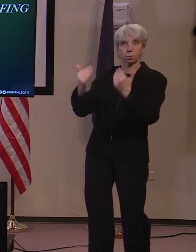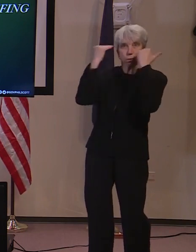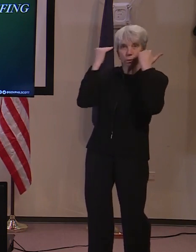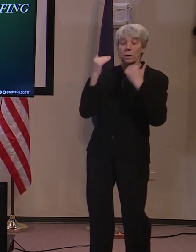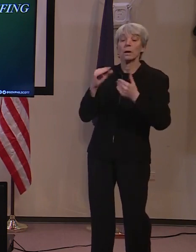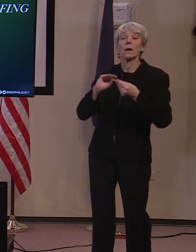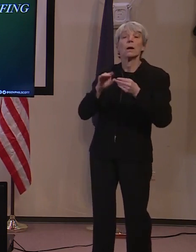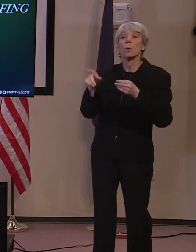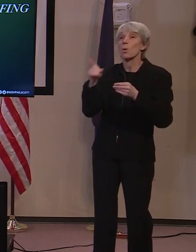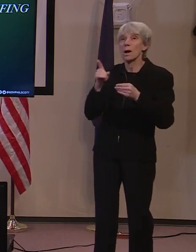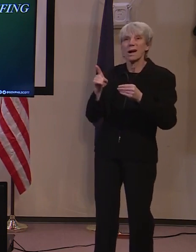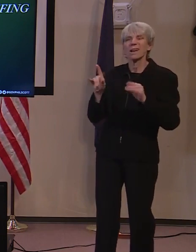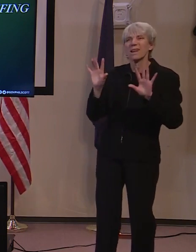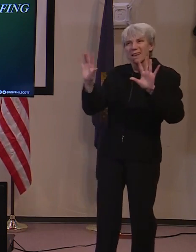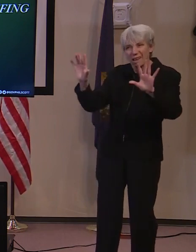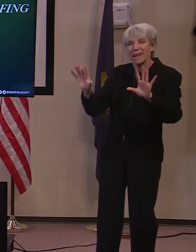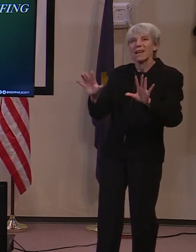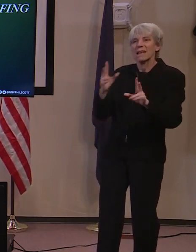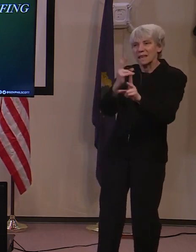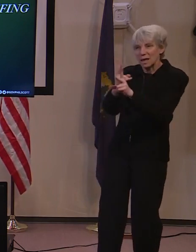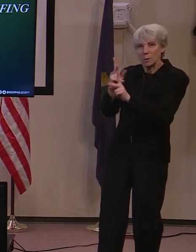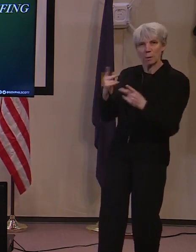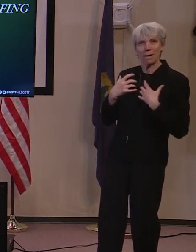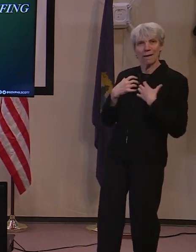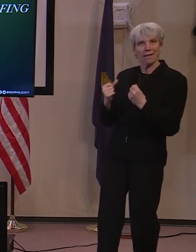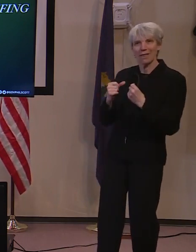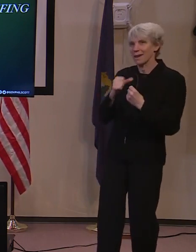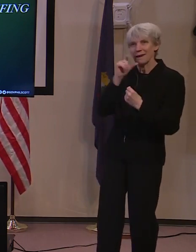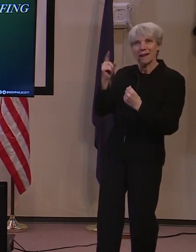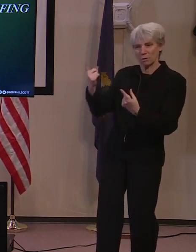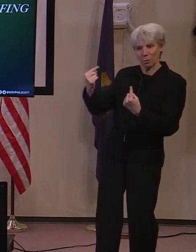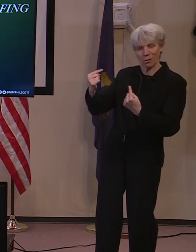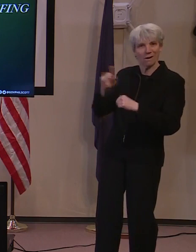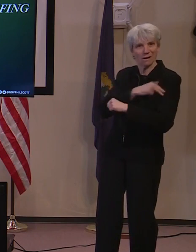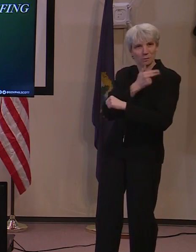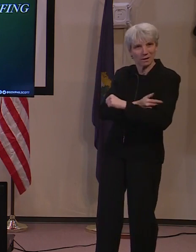number to transfer those from hospitals who still need care, but not